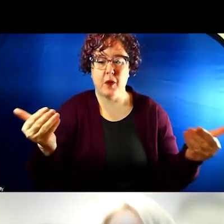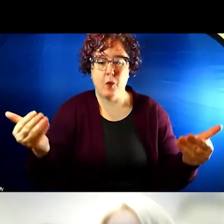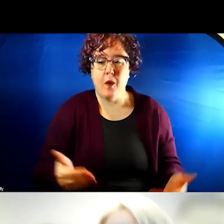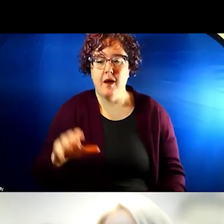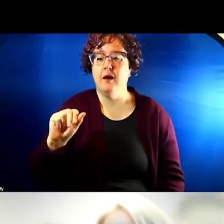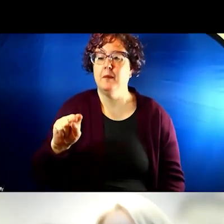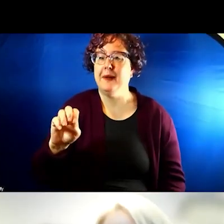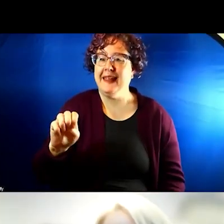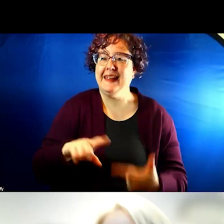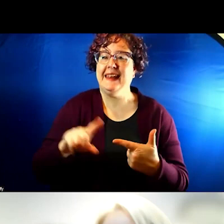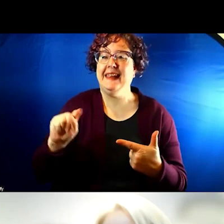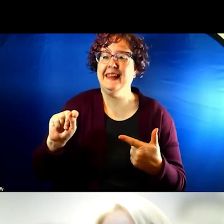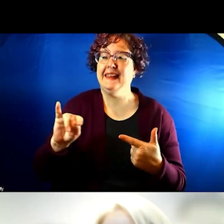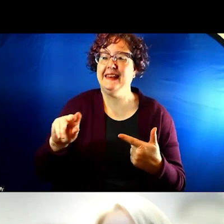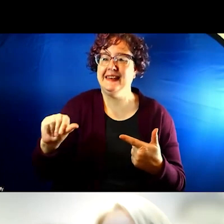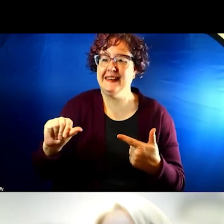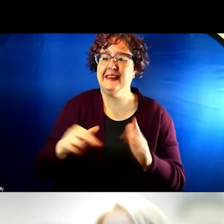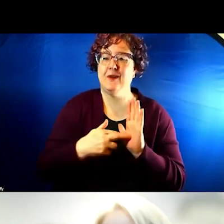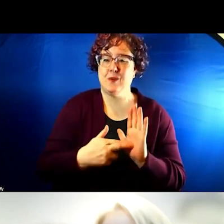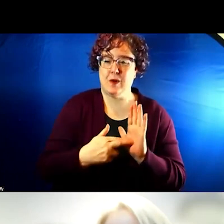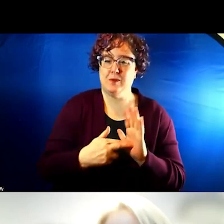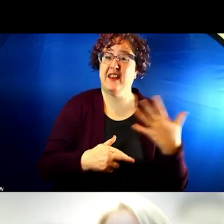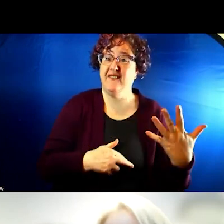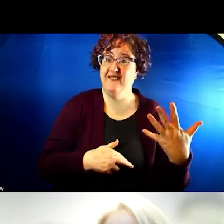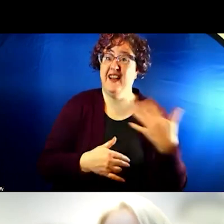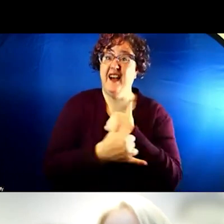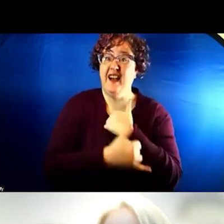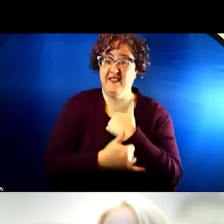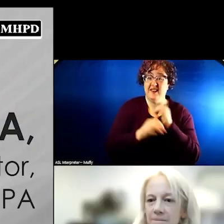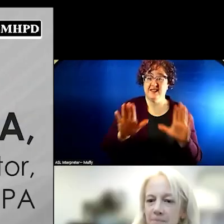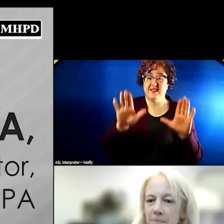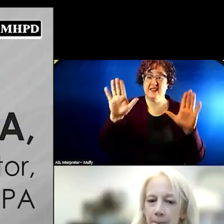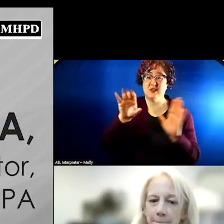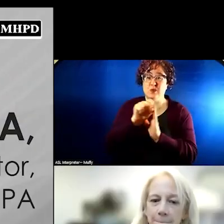REPRESENTING THESE FIVE COUNTIES OF THE GREAT STATE THAT WE LEARNED ABOUT.